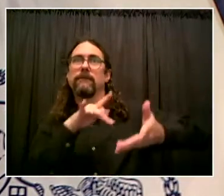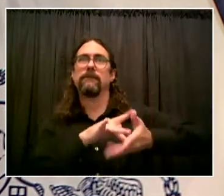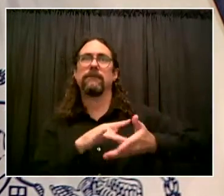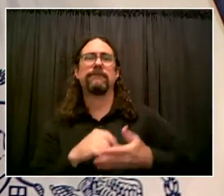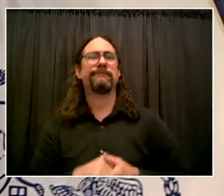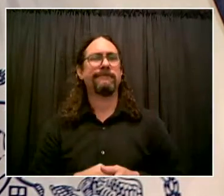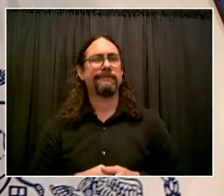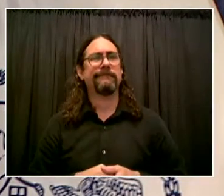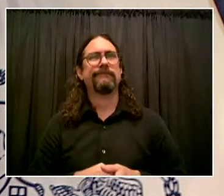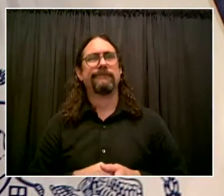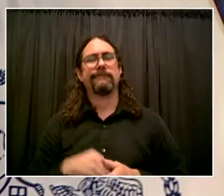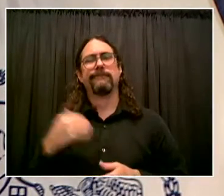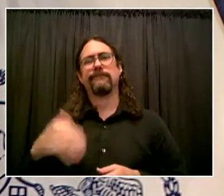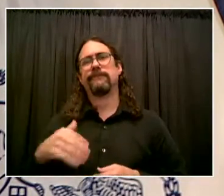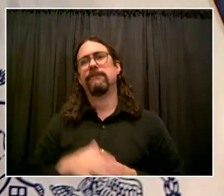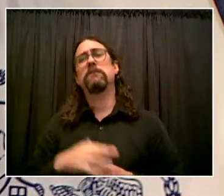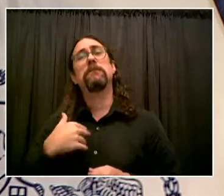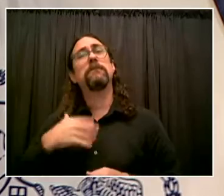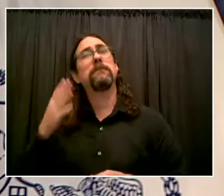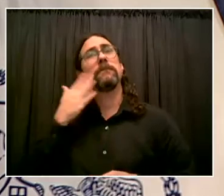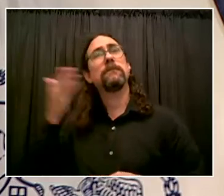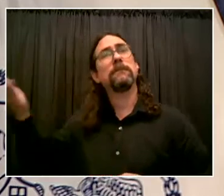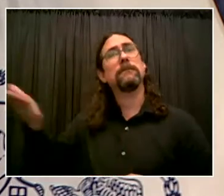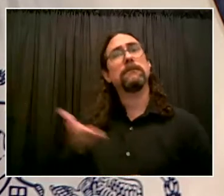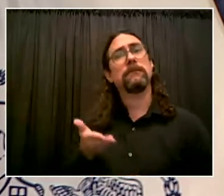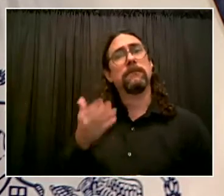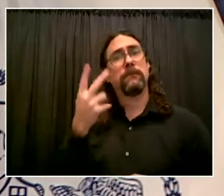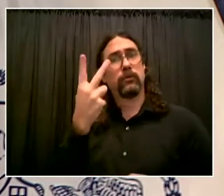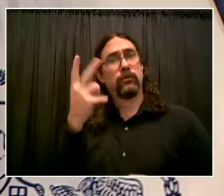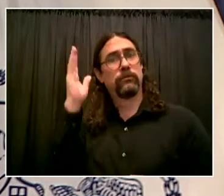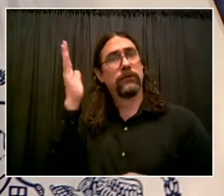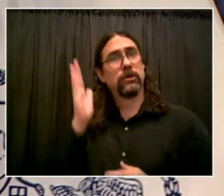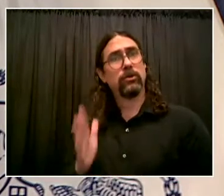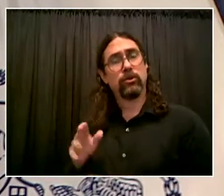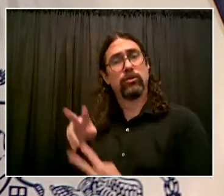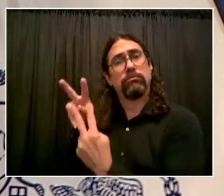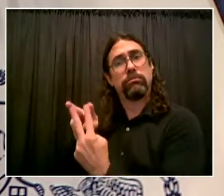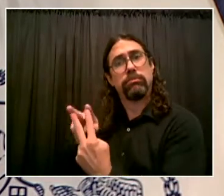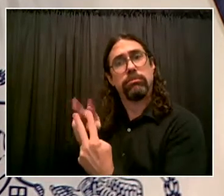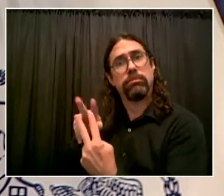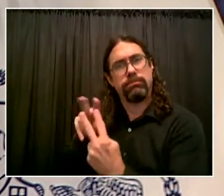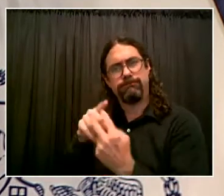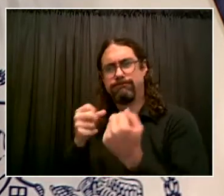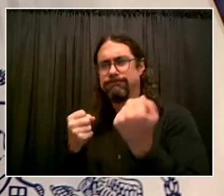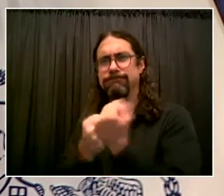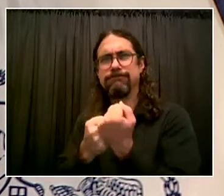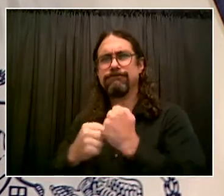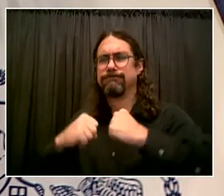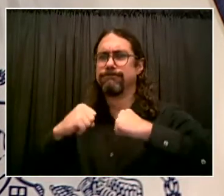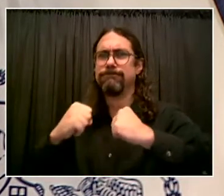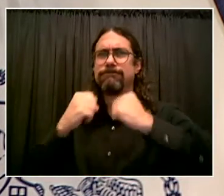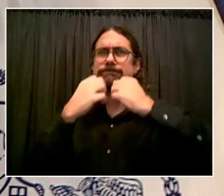PROFOUND ASSAULT ON WOMEN'S RIGHTS . TWO LEADERS HAVE EBEN STEADFAST IN